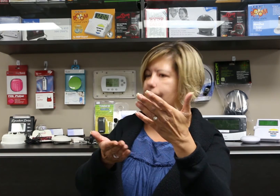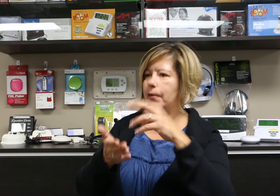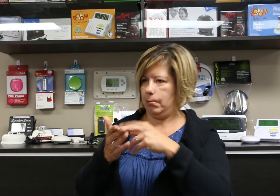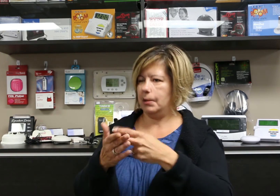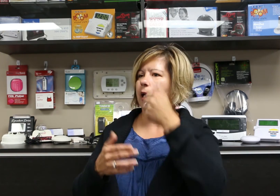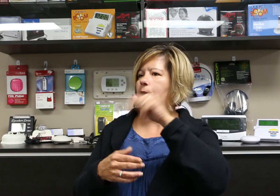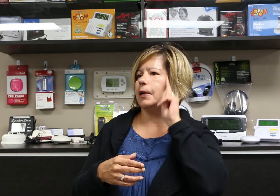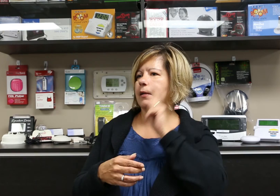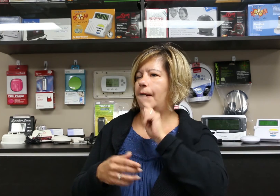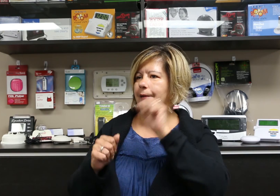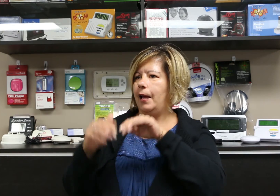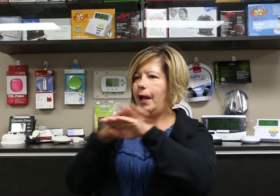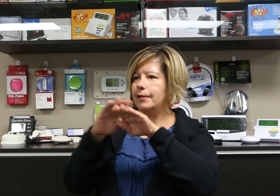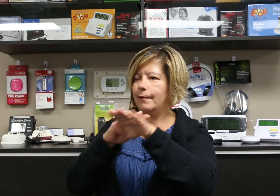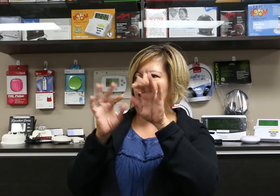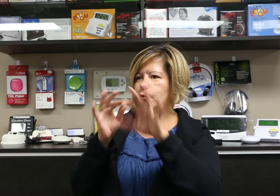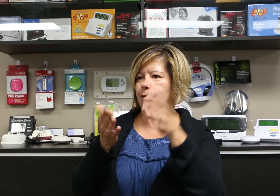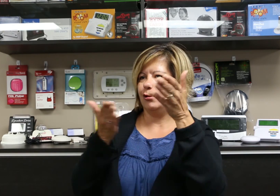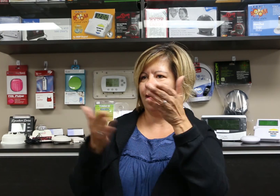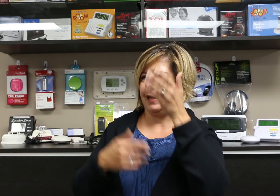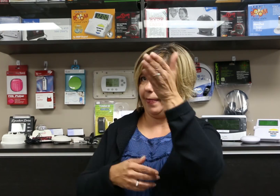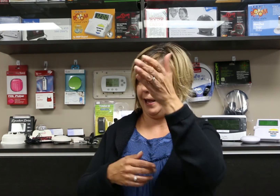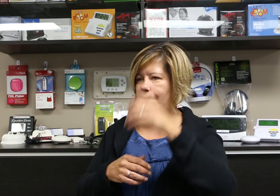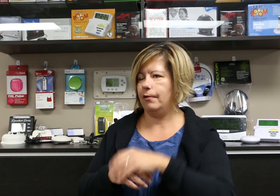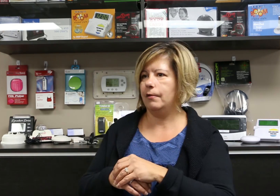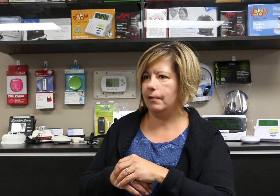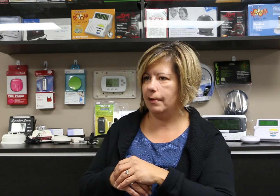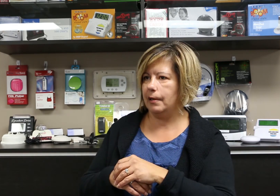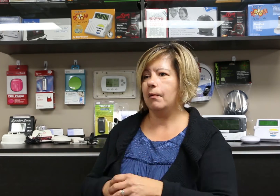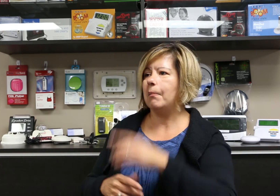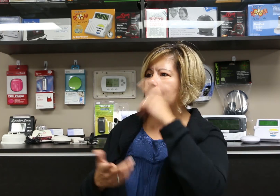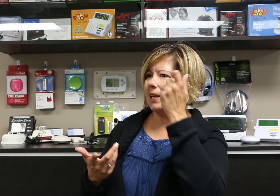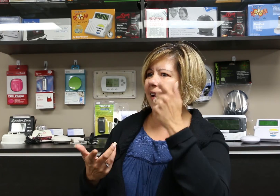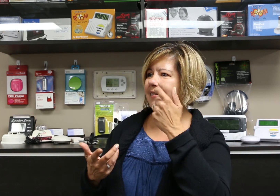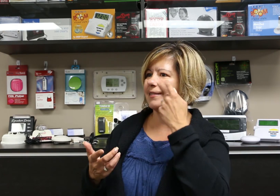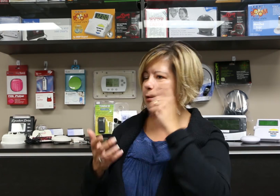services, so that it's accessible for any deaf individual that happens to attend there.